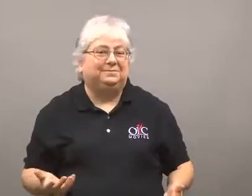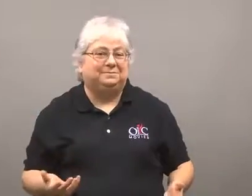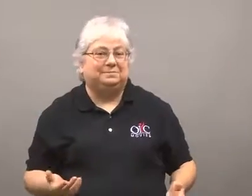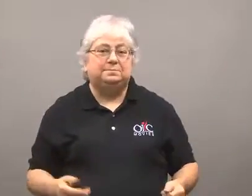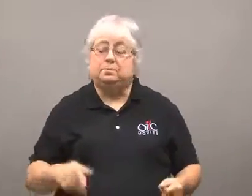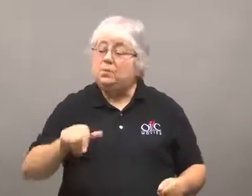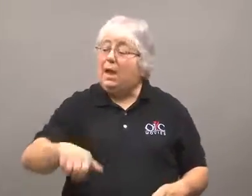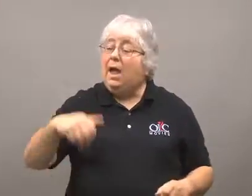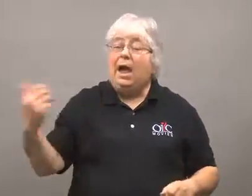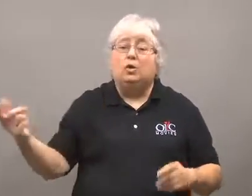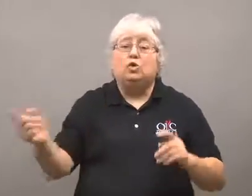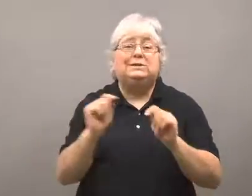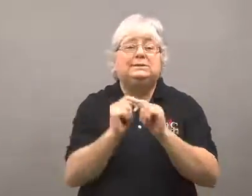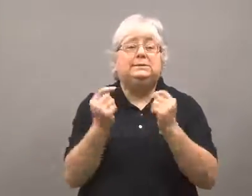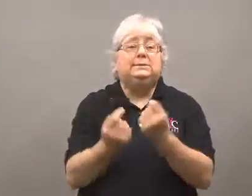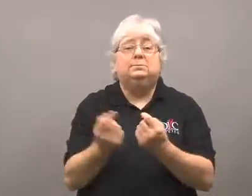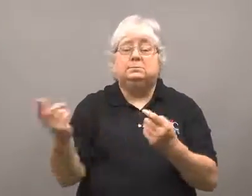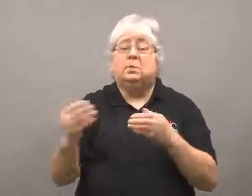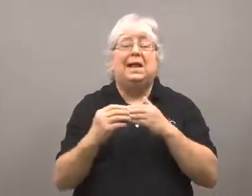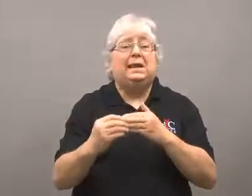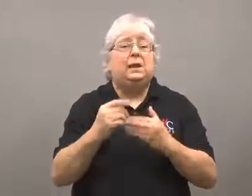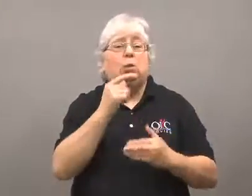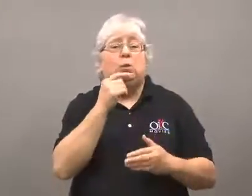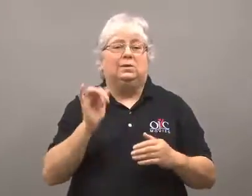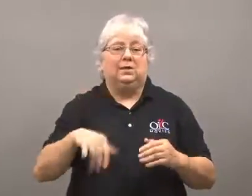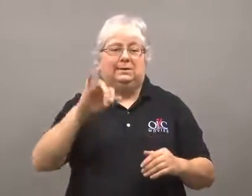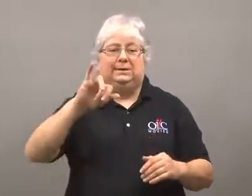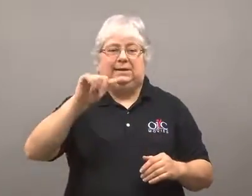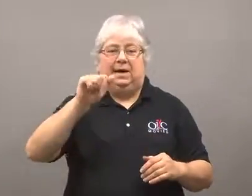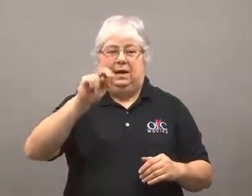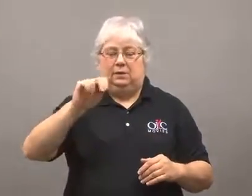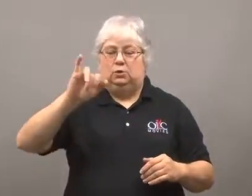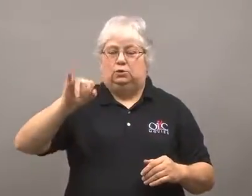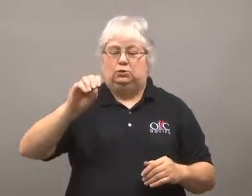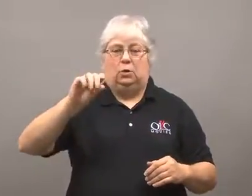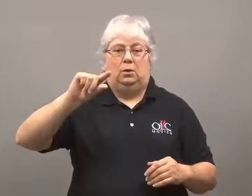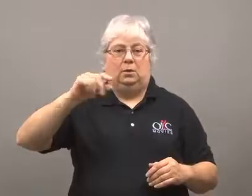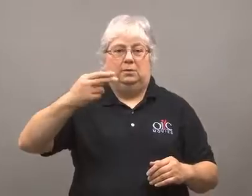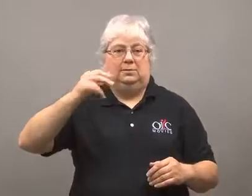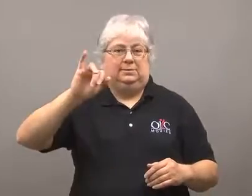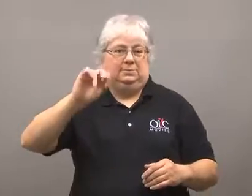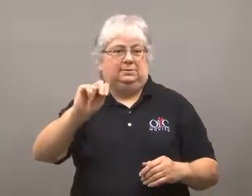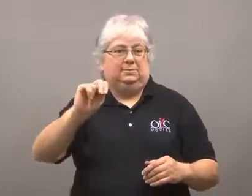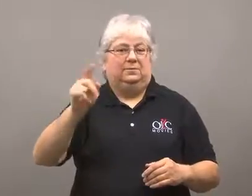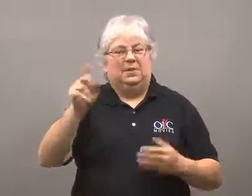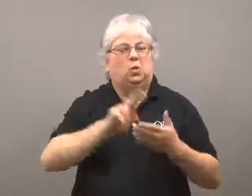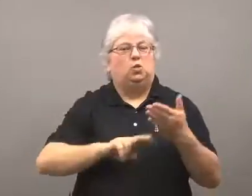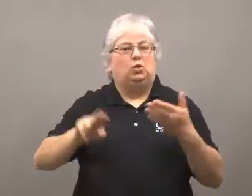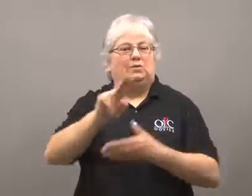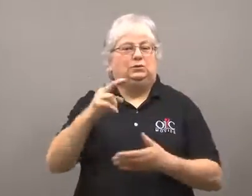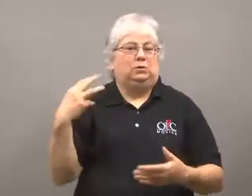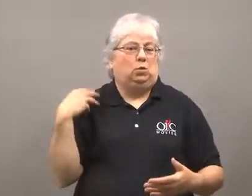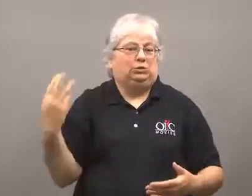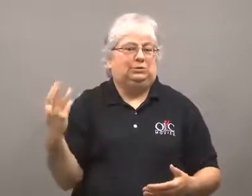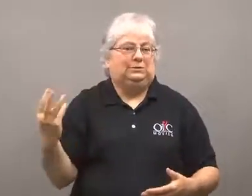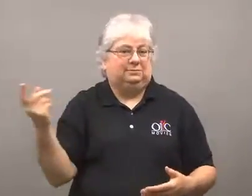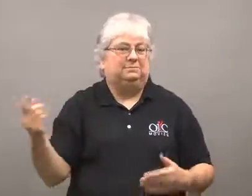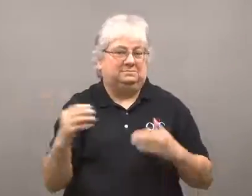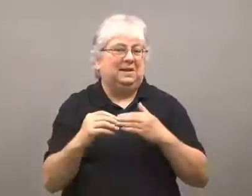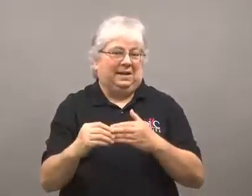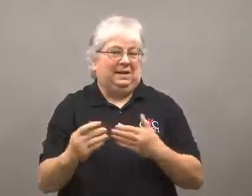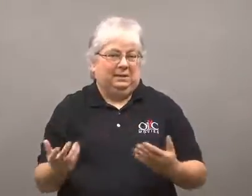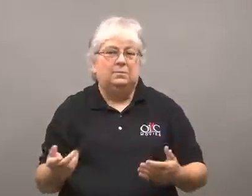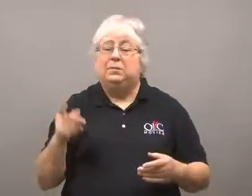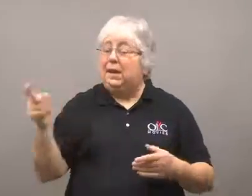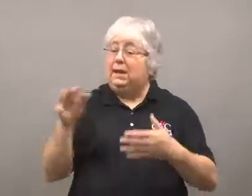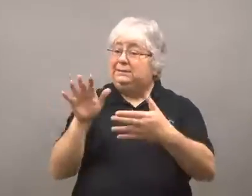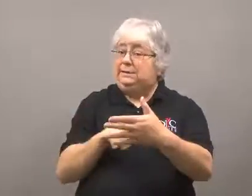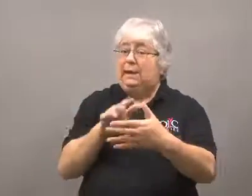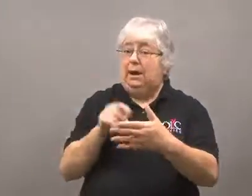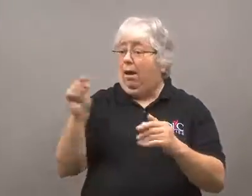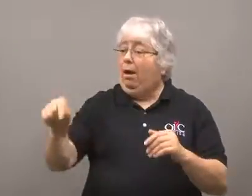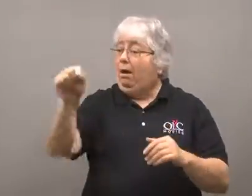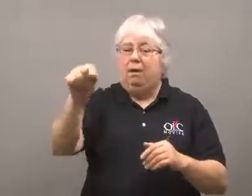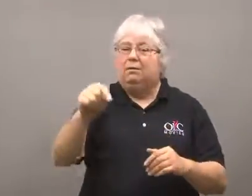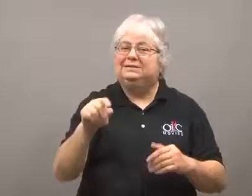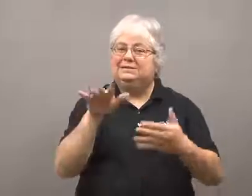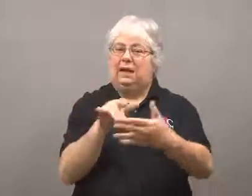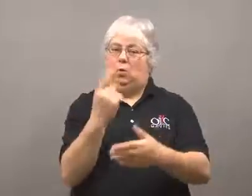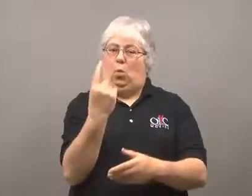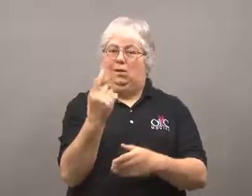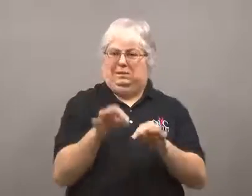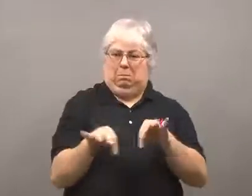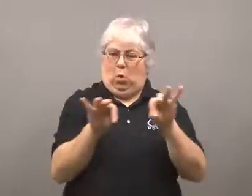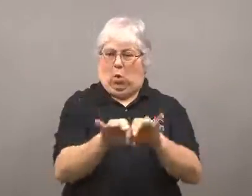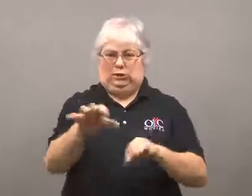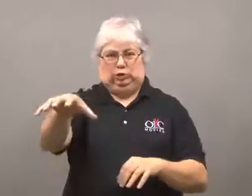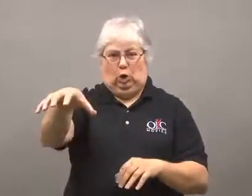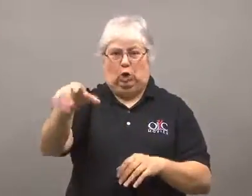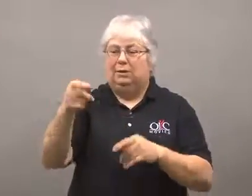The leader of the other team is Ian Joughin of the University of Washington.